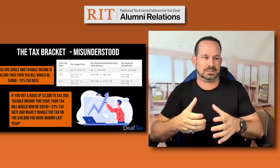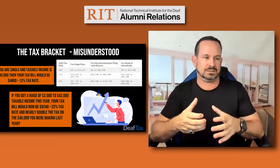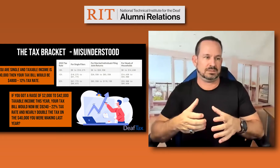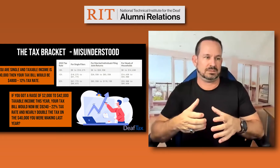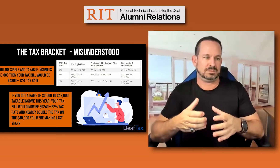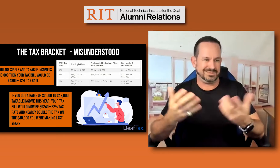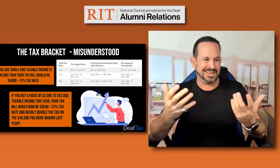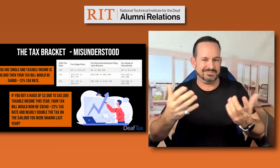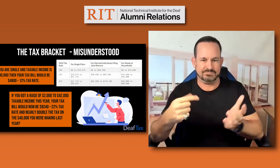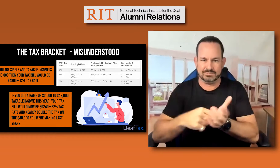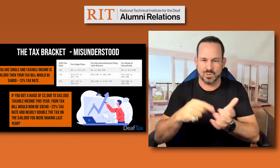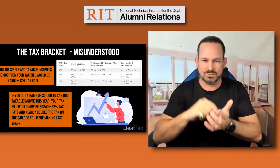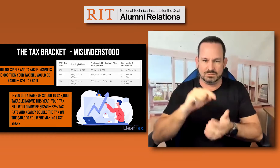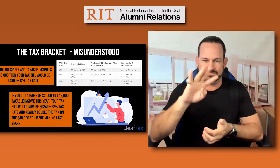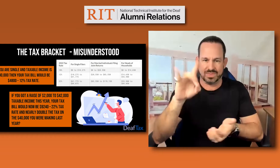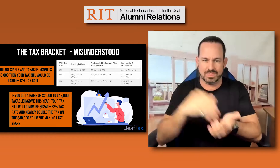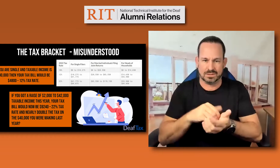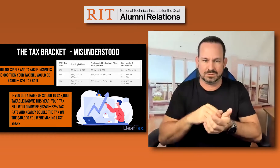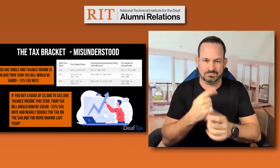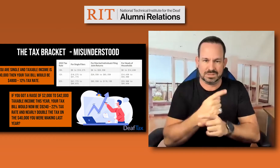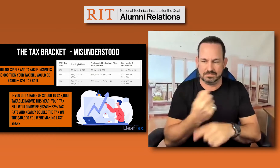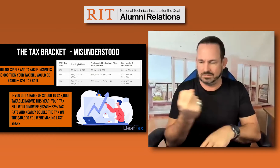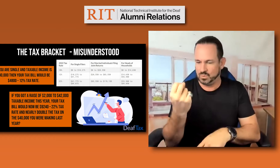So, again, most of you are probably in the 12% bracket,